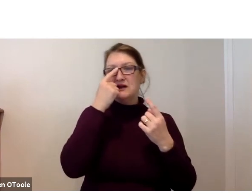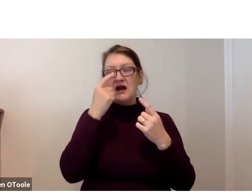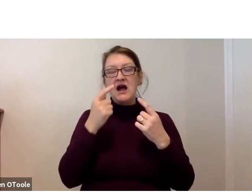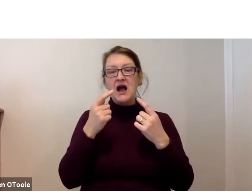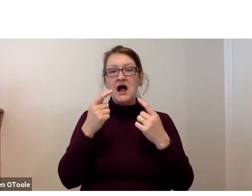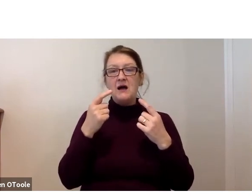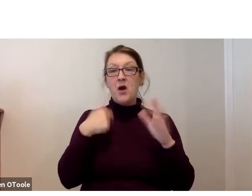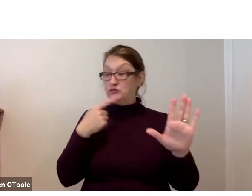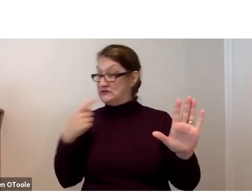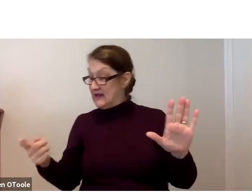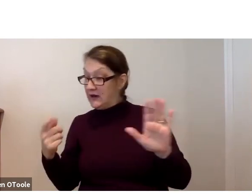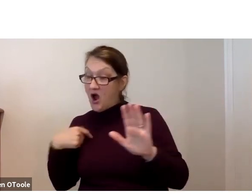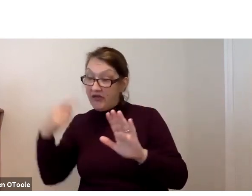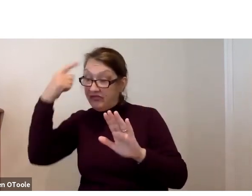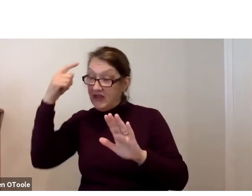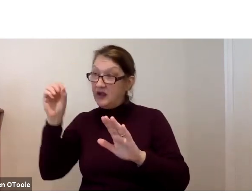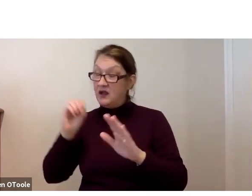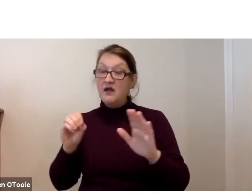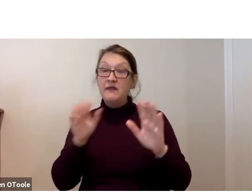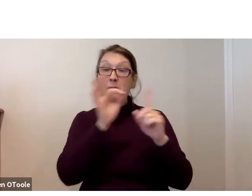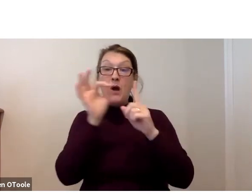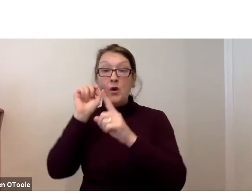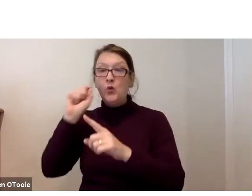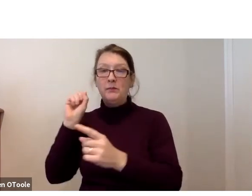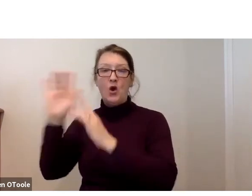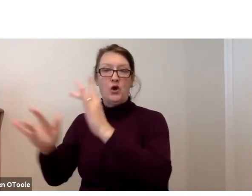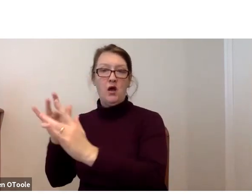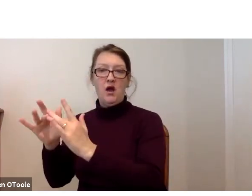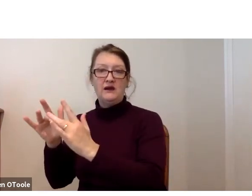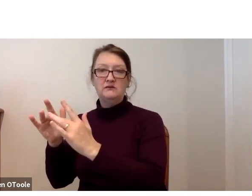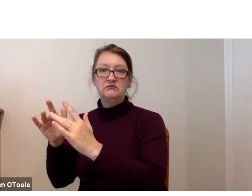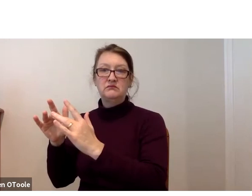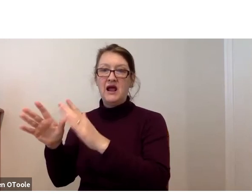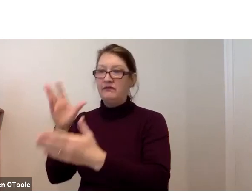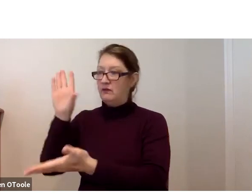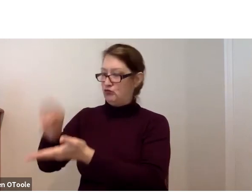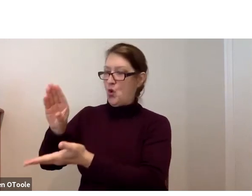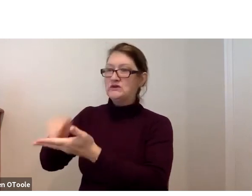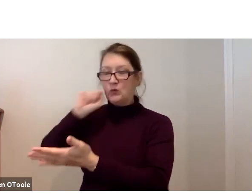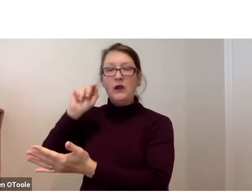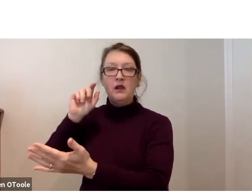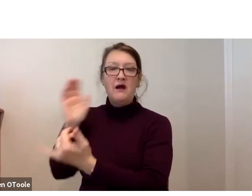It is making sure it is easy to understand.